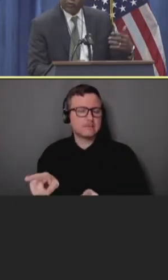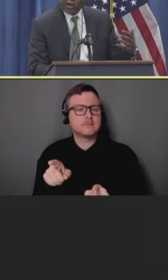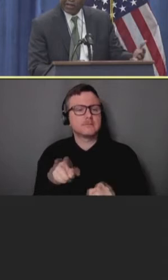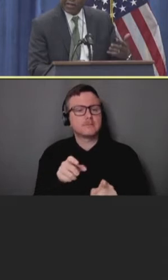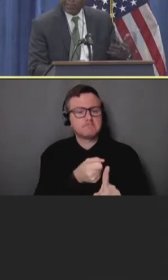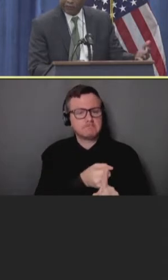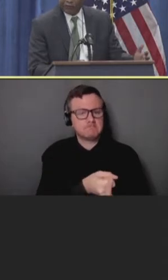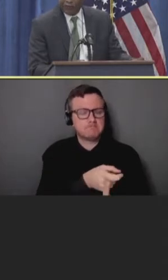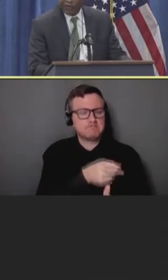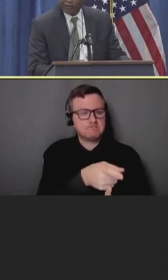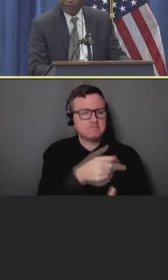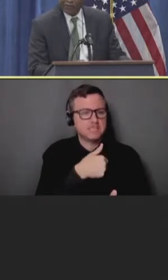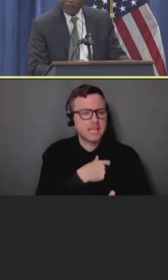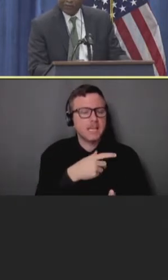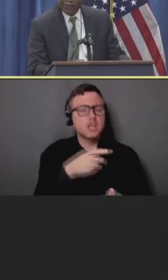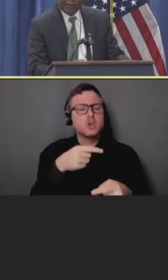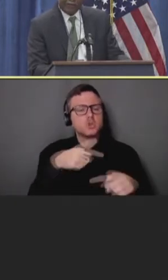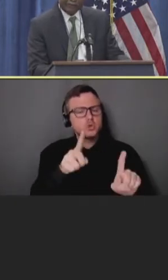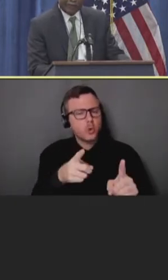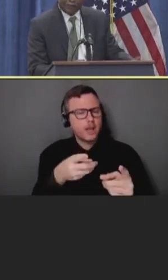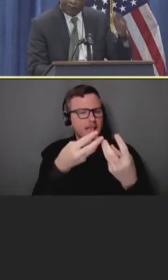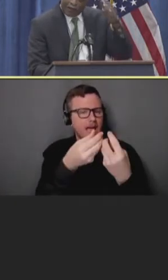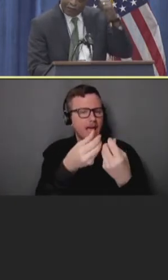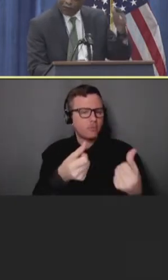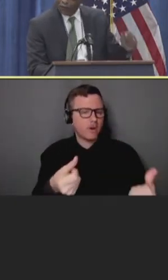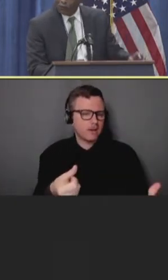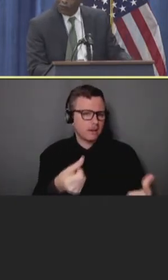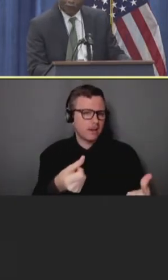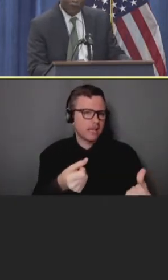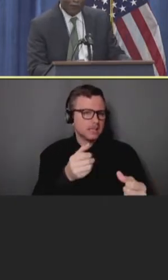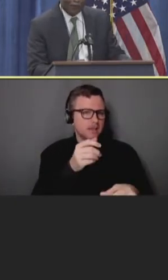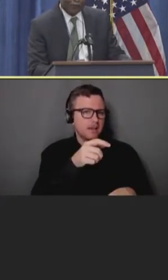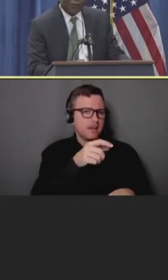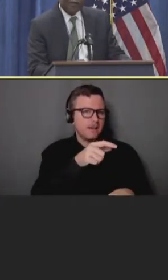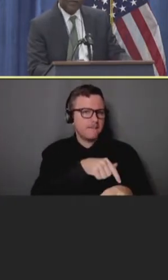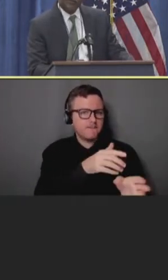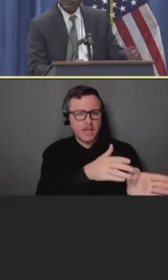eradication phase. I'm probably the only one with all the gray hairs here;